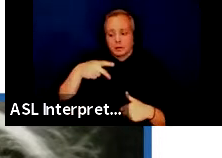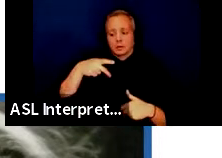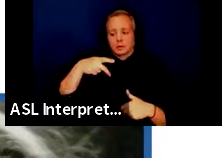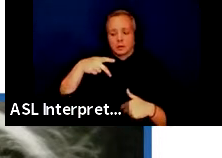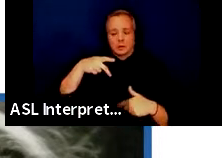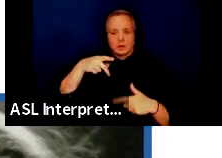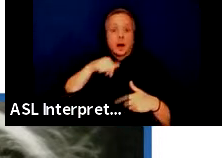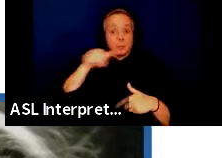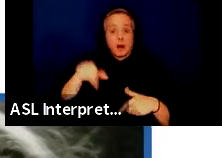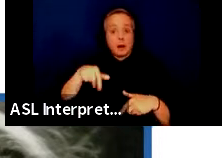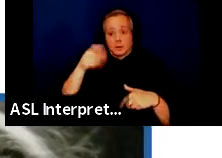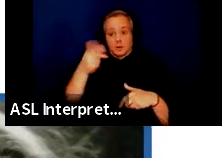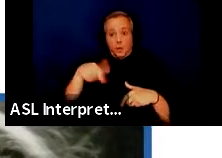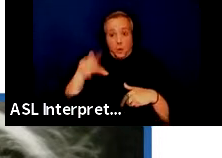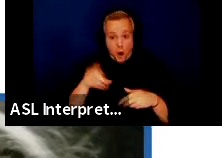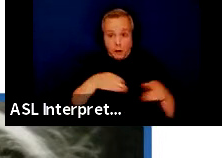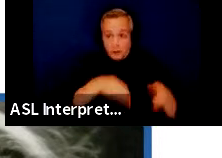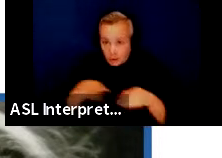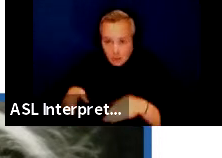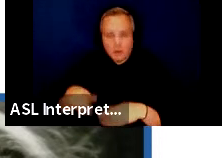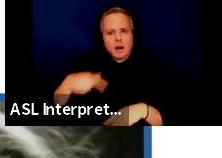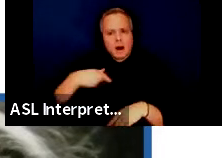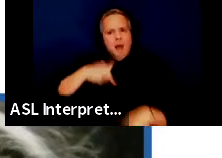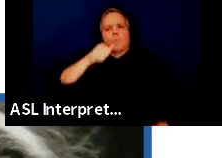I AM A WOMAN WHO USES A WHEELCHAIR.